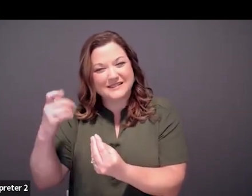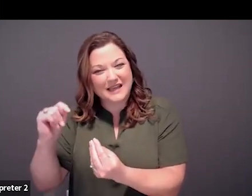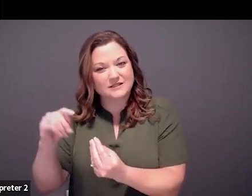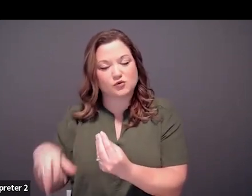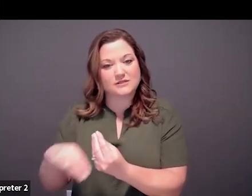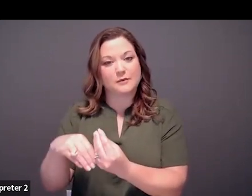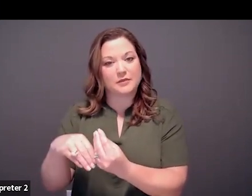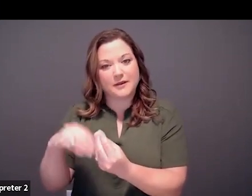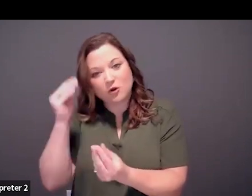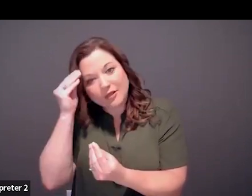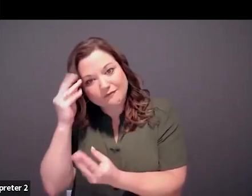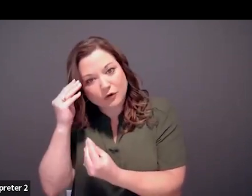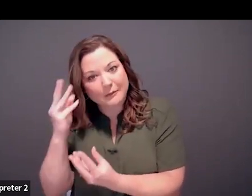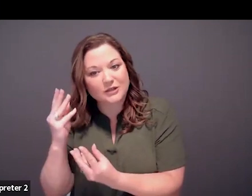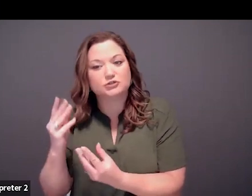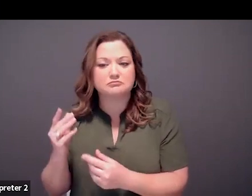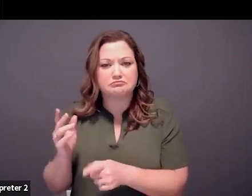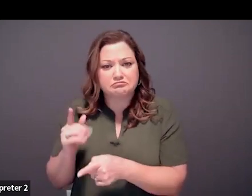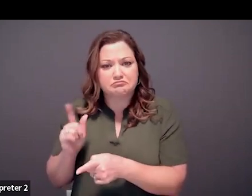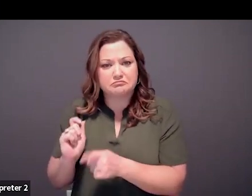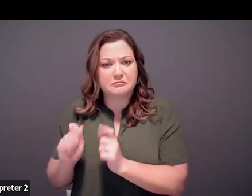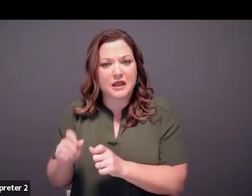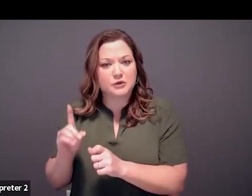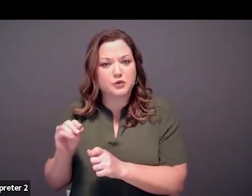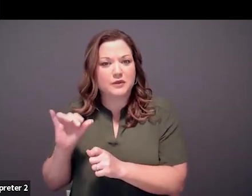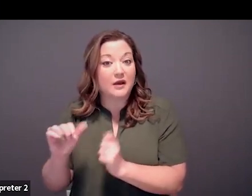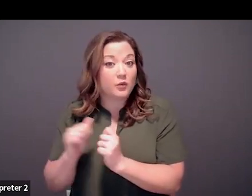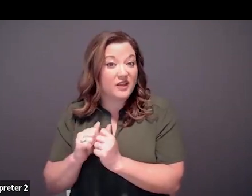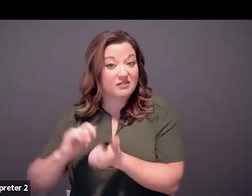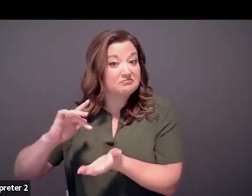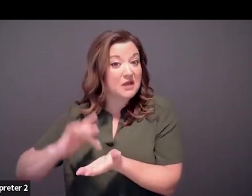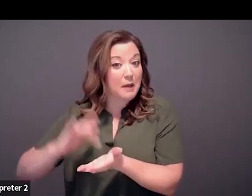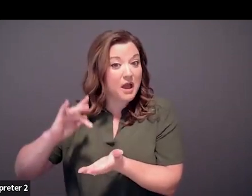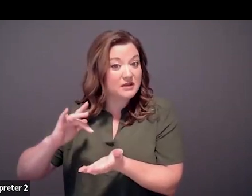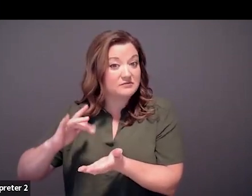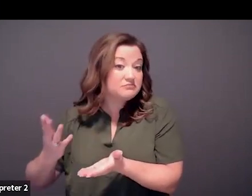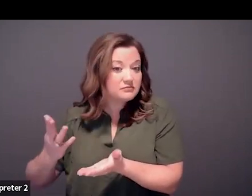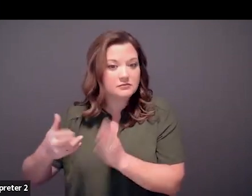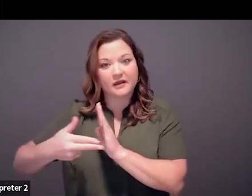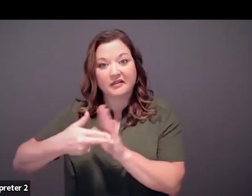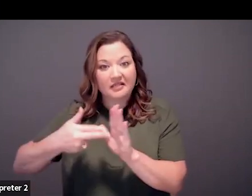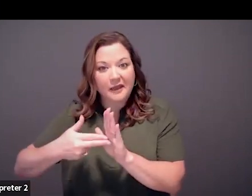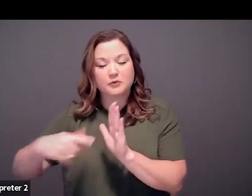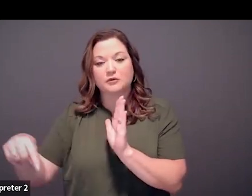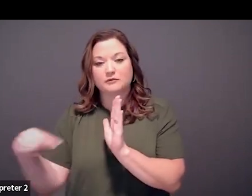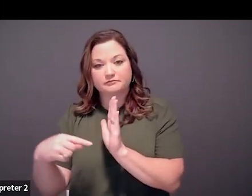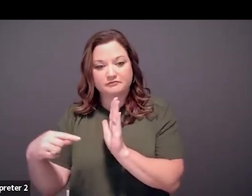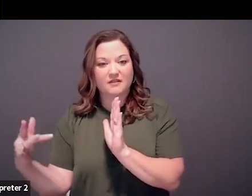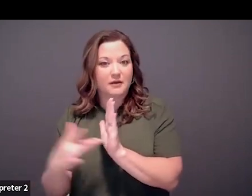You could also do that, say, with a button. You have the label, whatever it is, and then any--